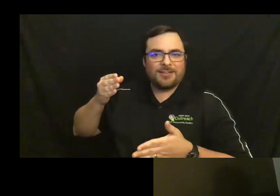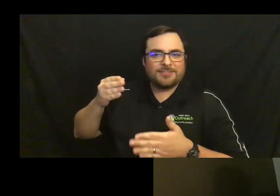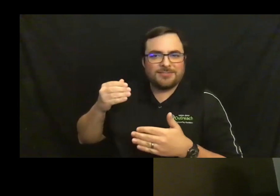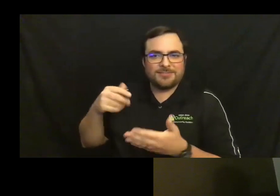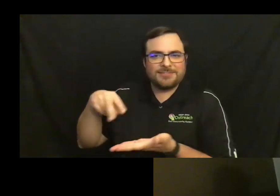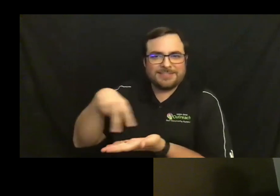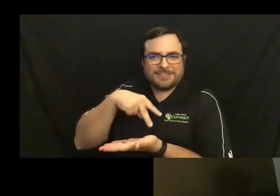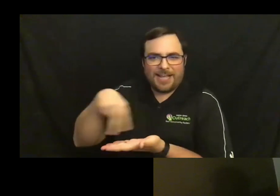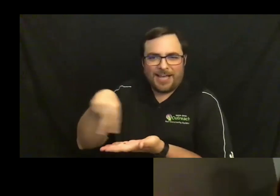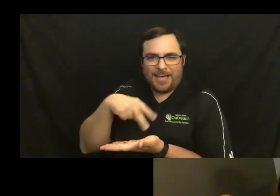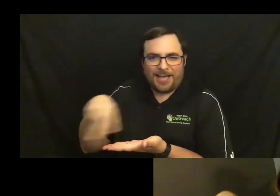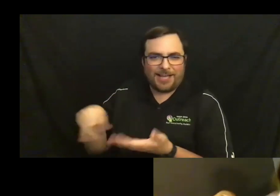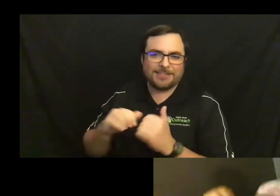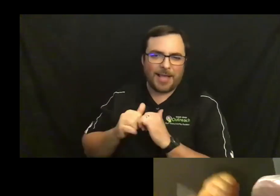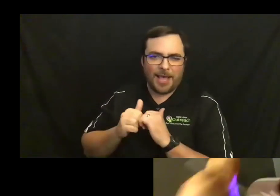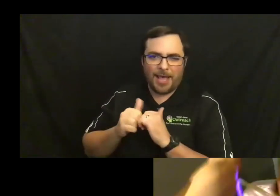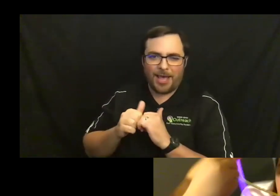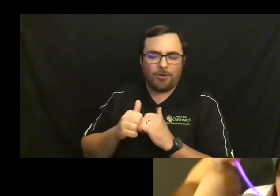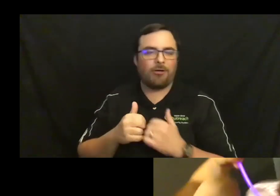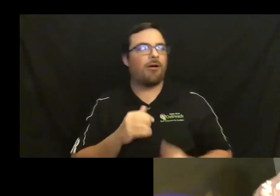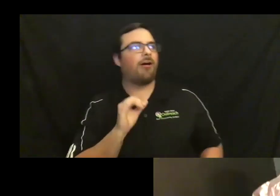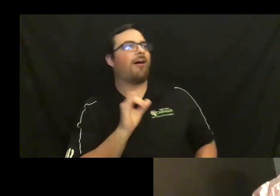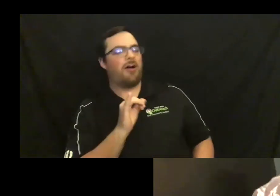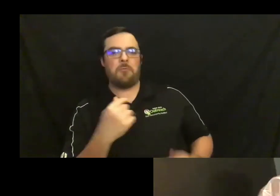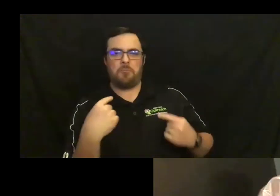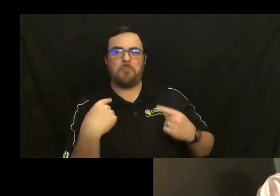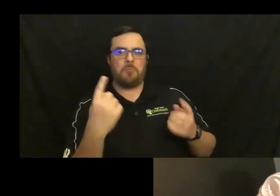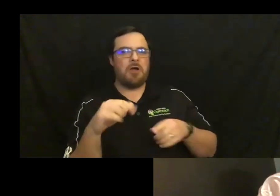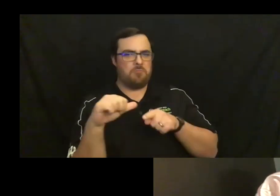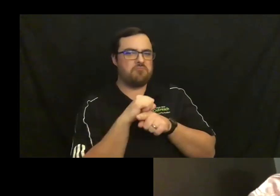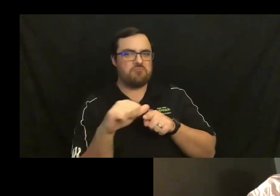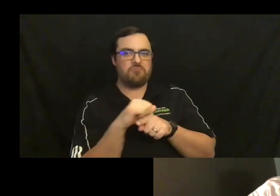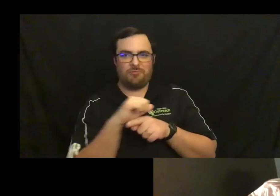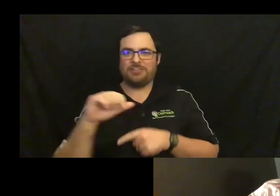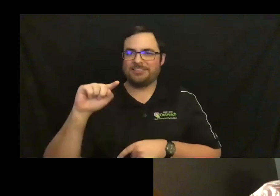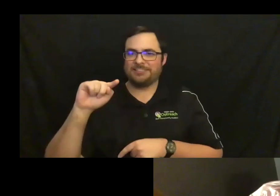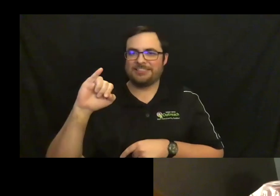those fancy dance moves? Te Rina: We've been practicing our Tik Tok.